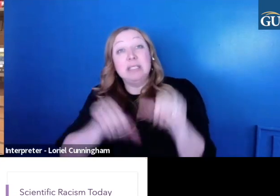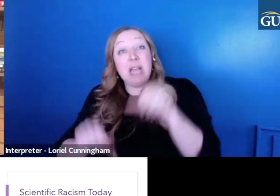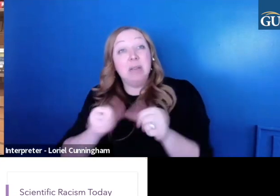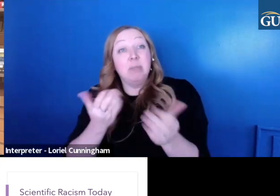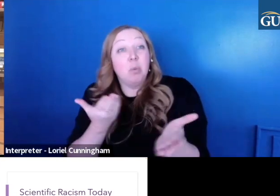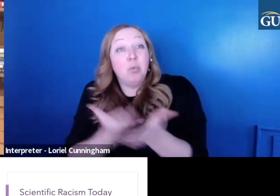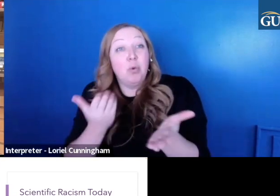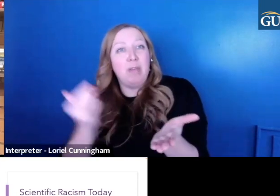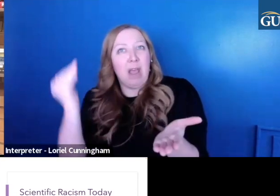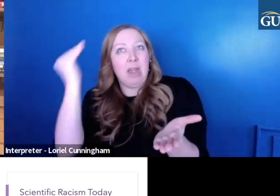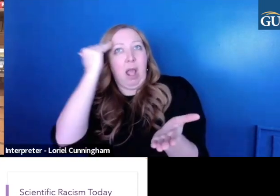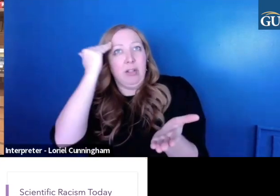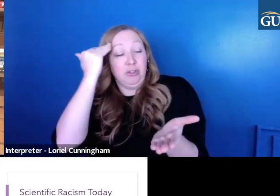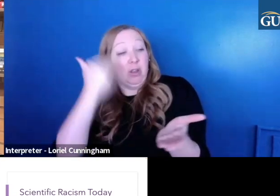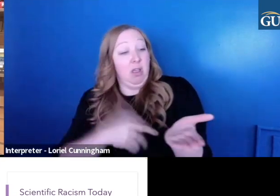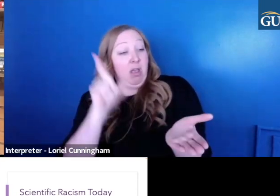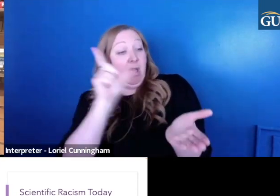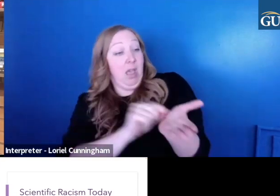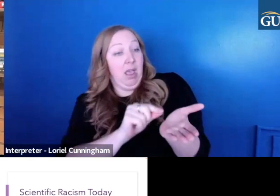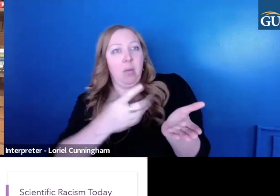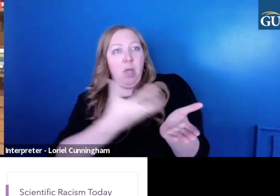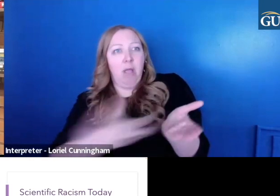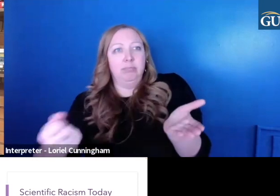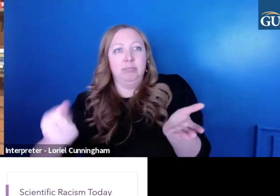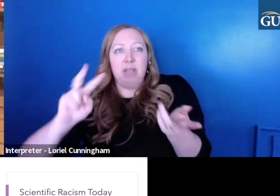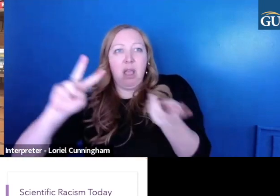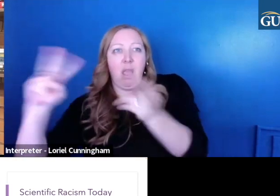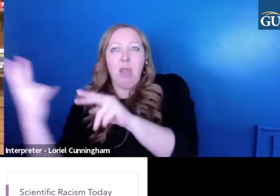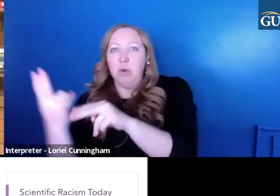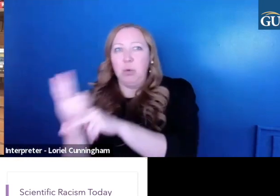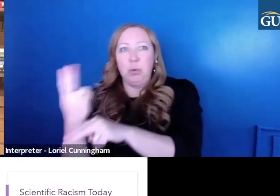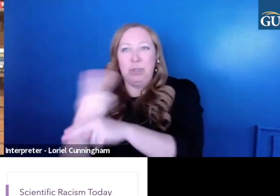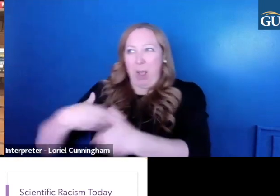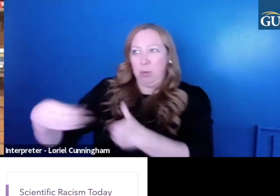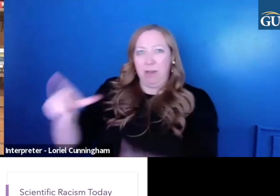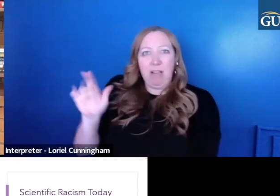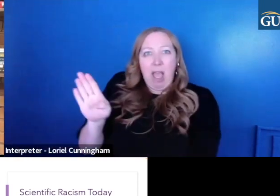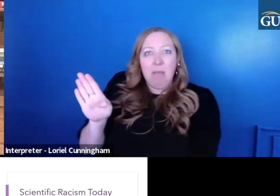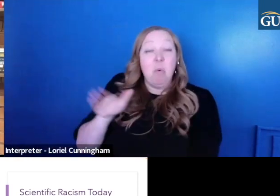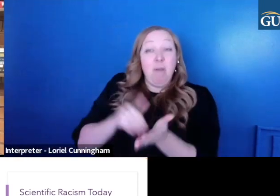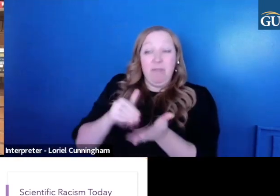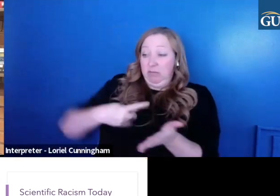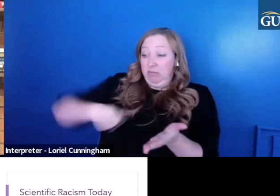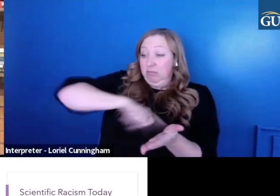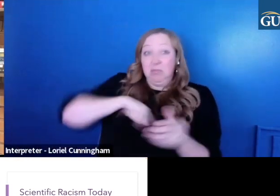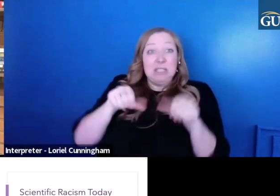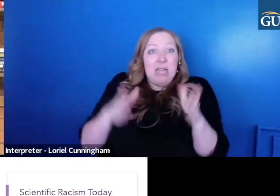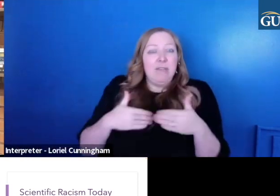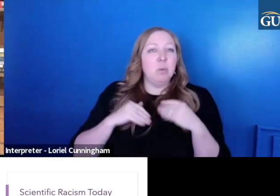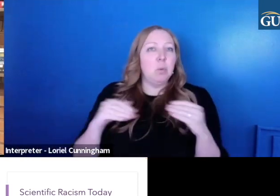control of how some of this knowledge gets used within larger public. So this begs the question of what's the